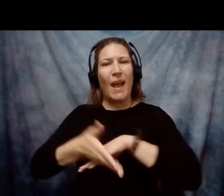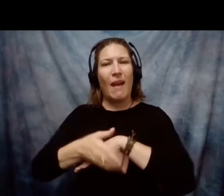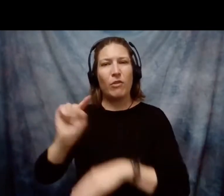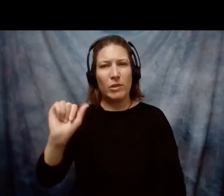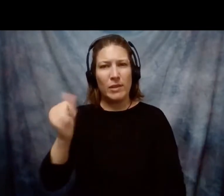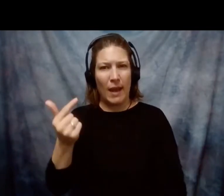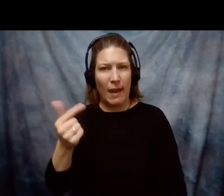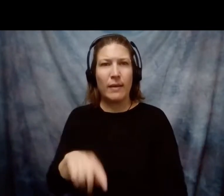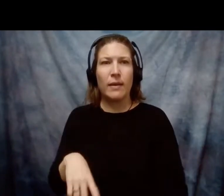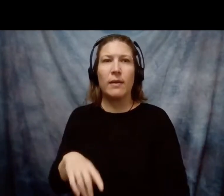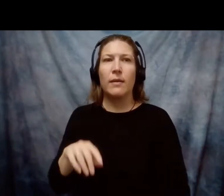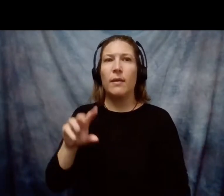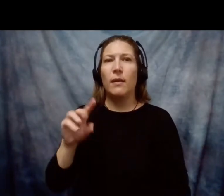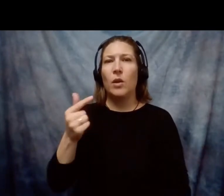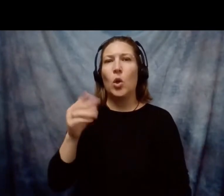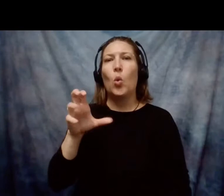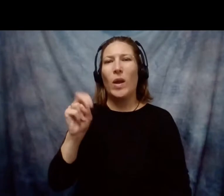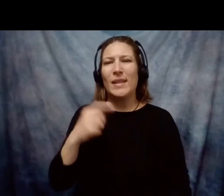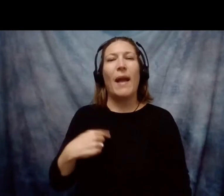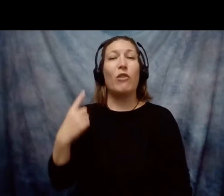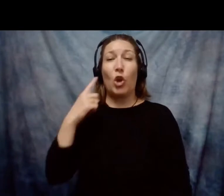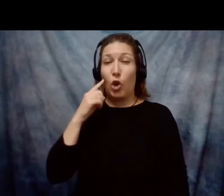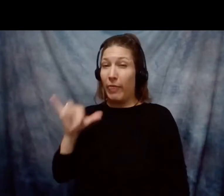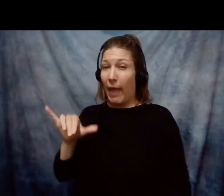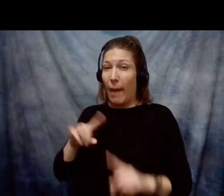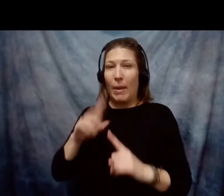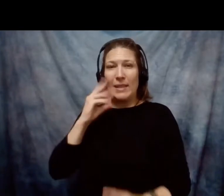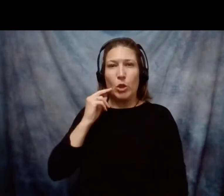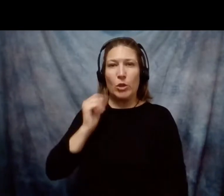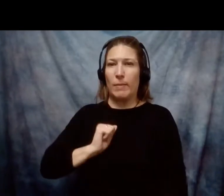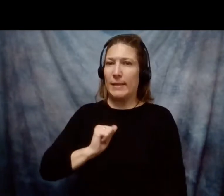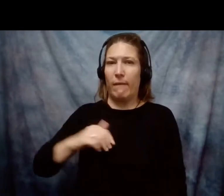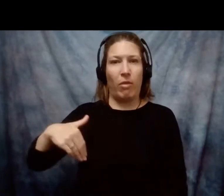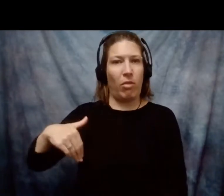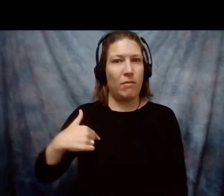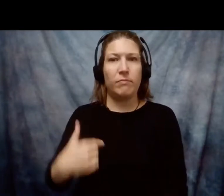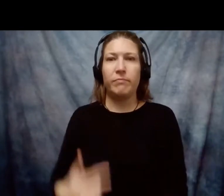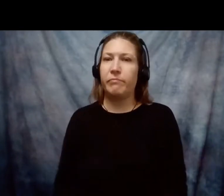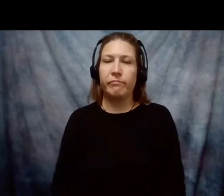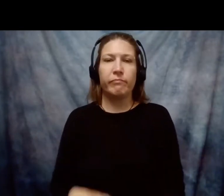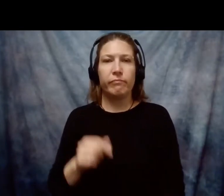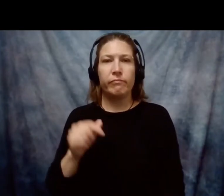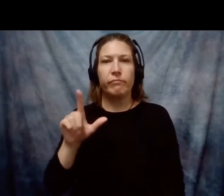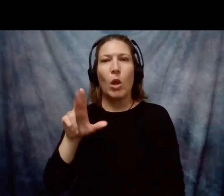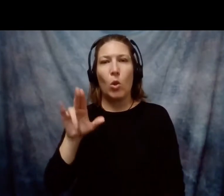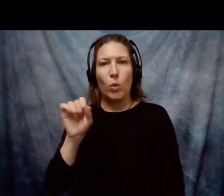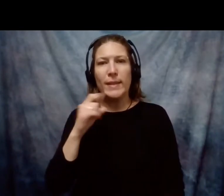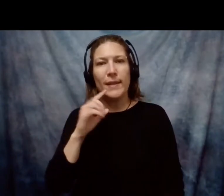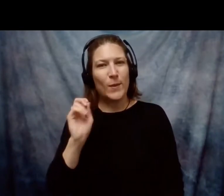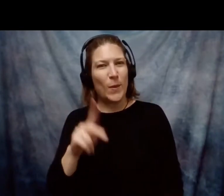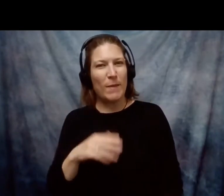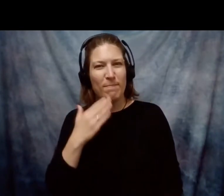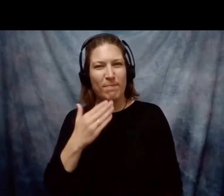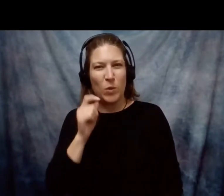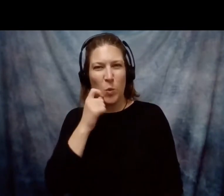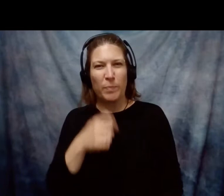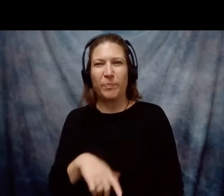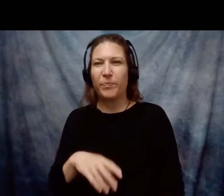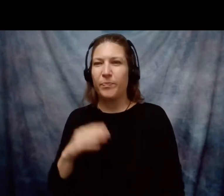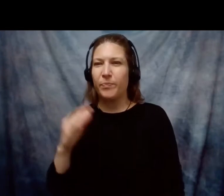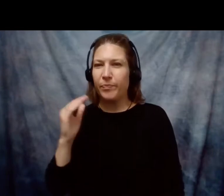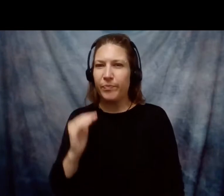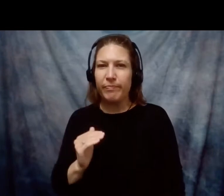that but i haven't experienced it myself okay all right cool and then let's just see in the chat um